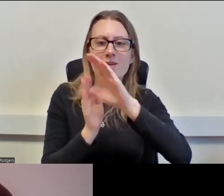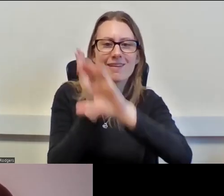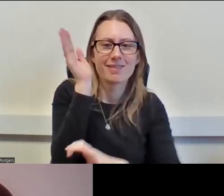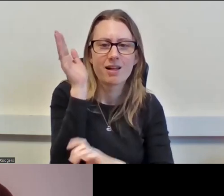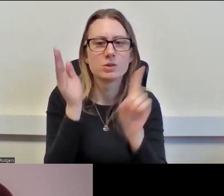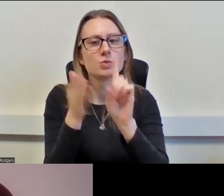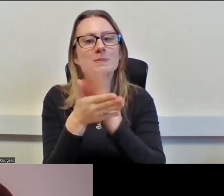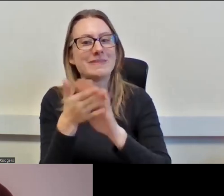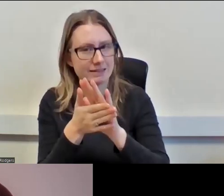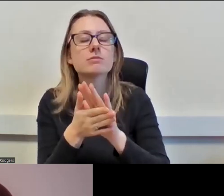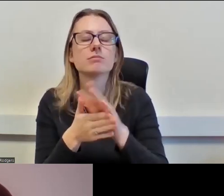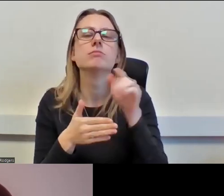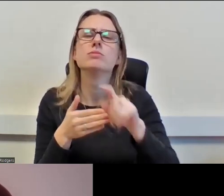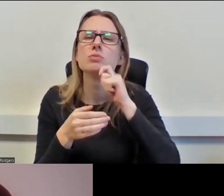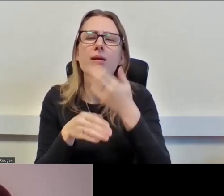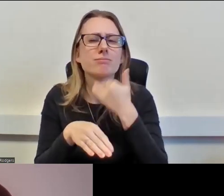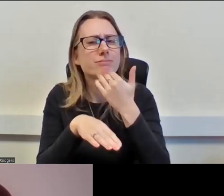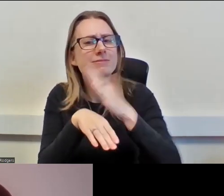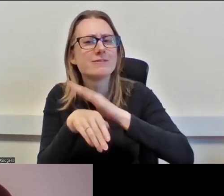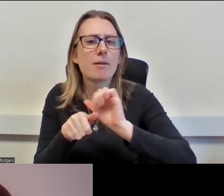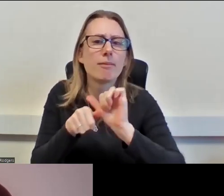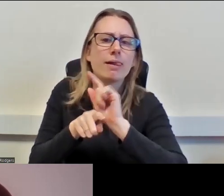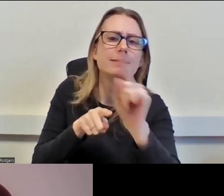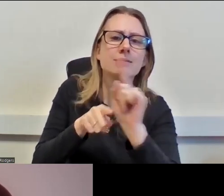to explore that in more depth when we get to our workshop, but without further ado,